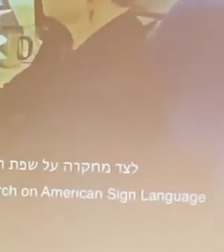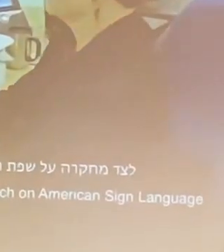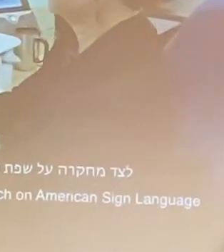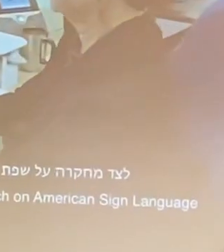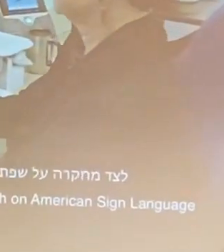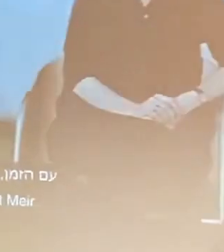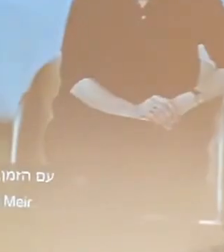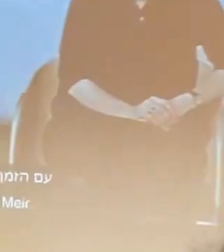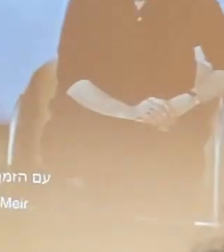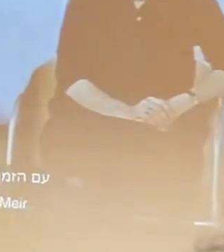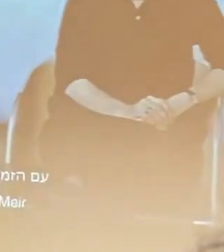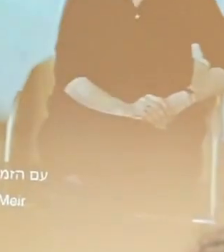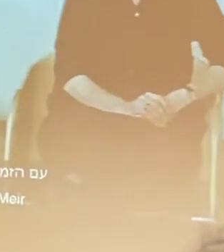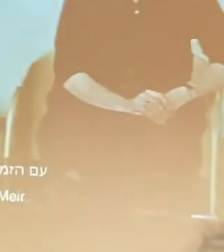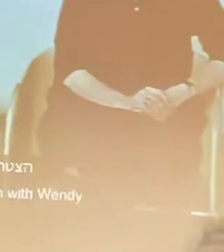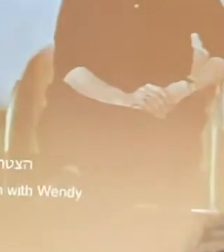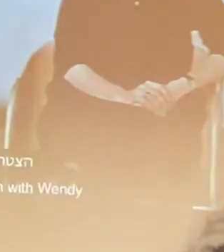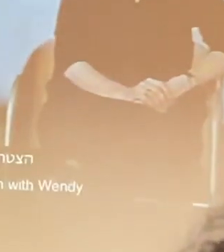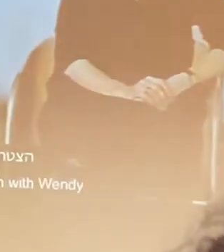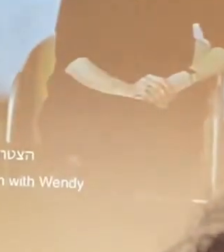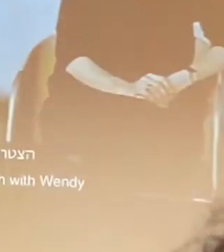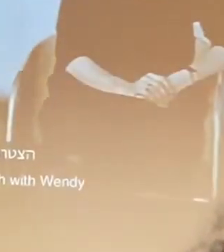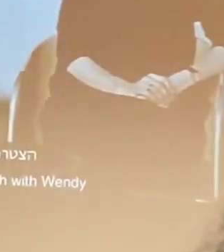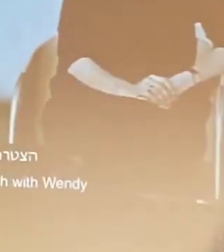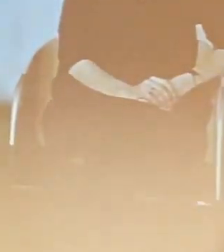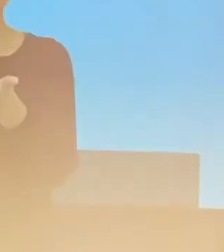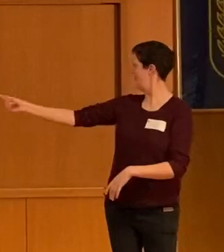Weather it was phone ringing, private conversations, or even candy wrapping.